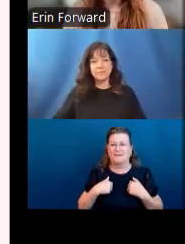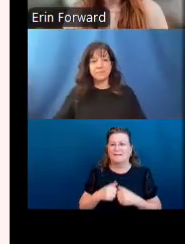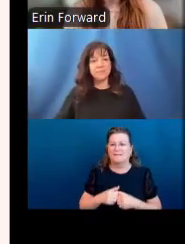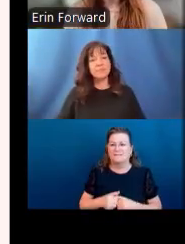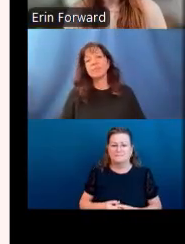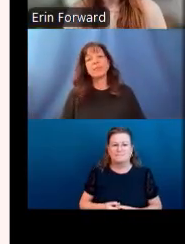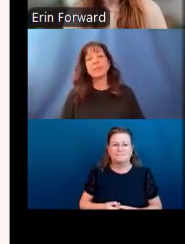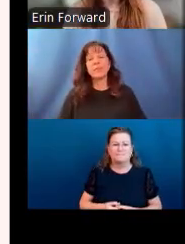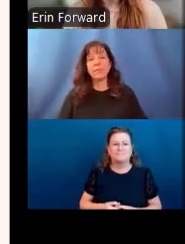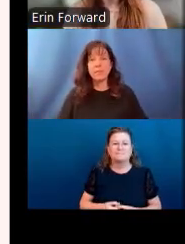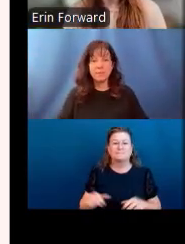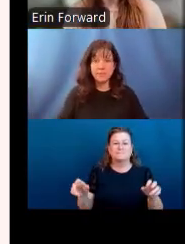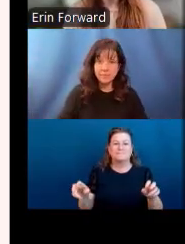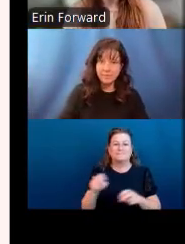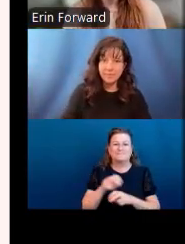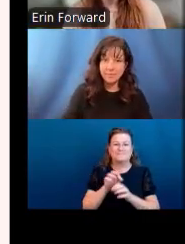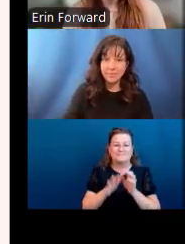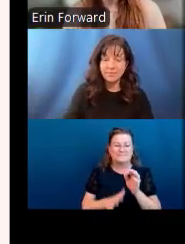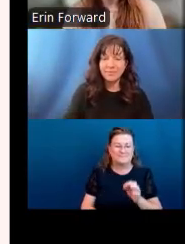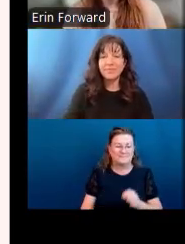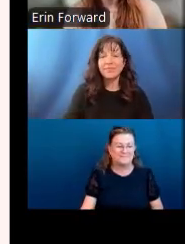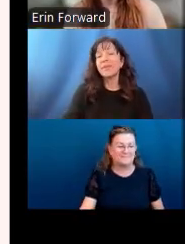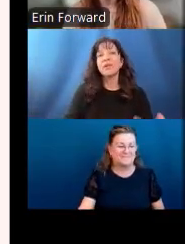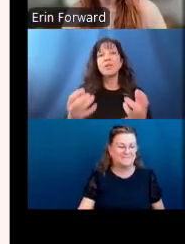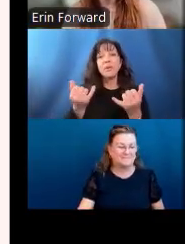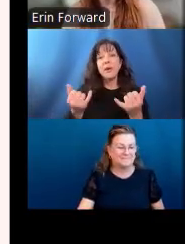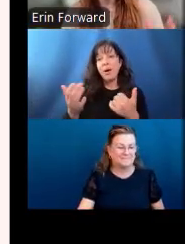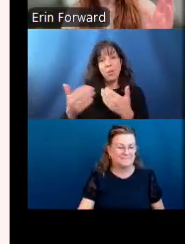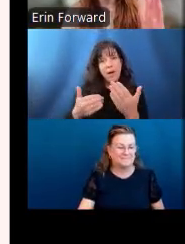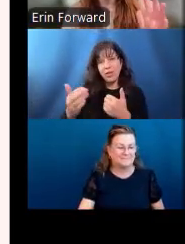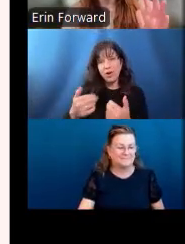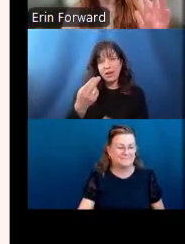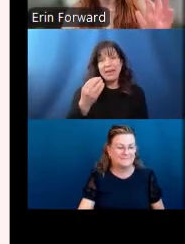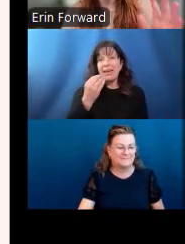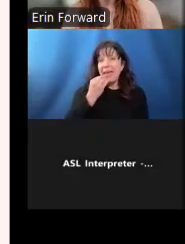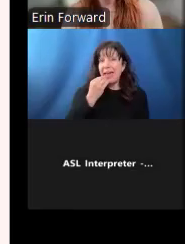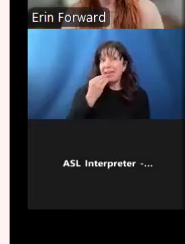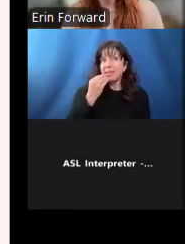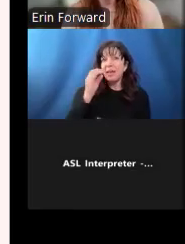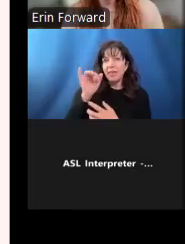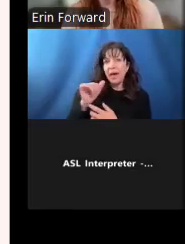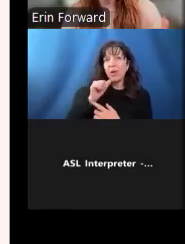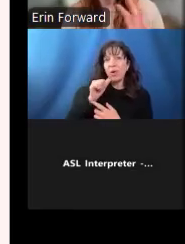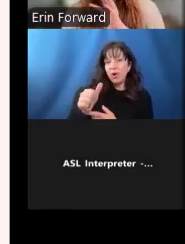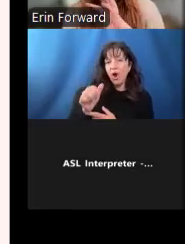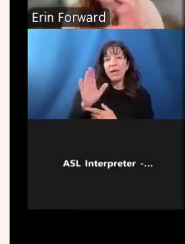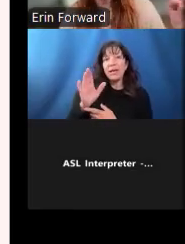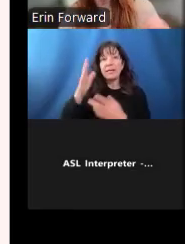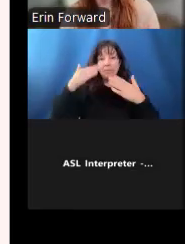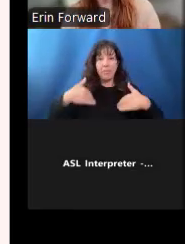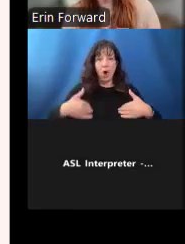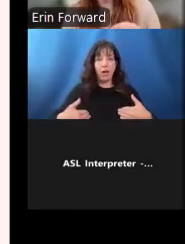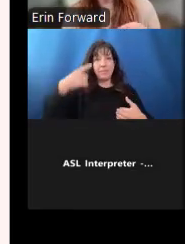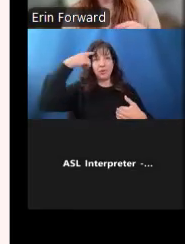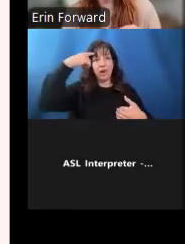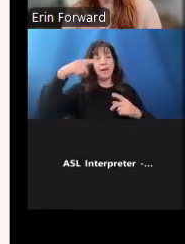because now, whether he ate that food or not, his body and his brain had a positive experience in the context of that new food,